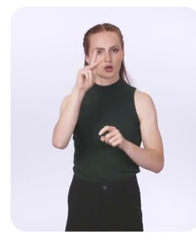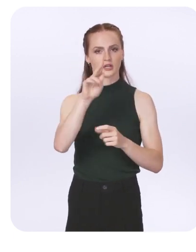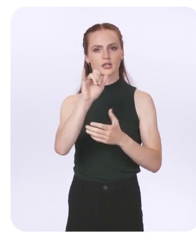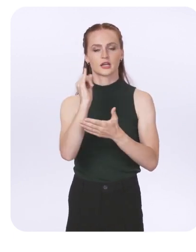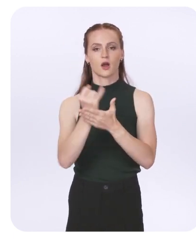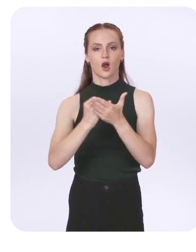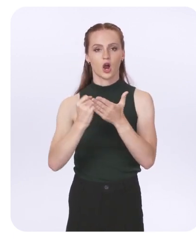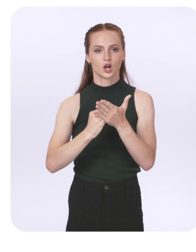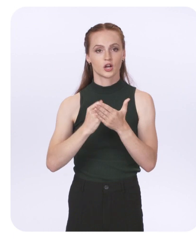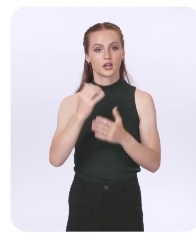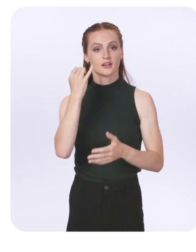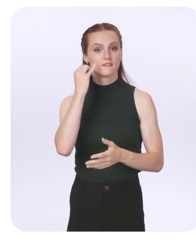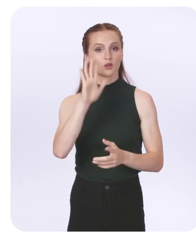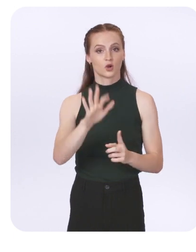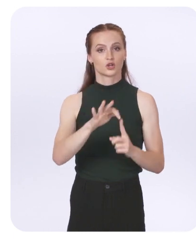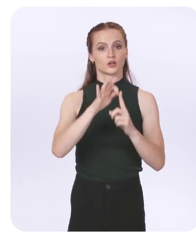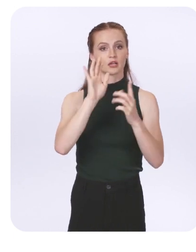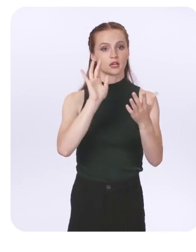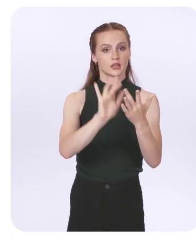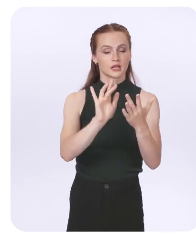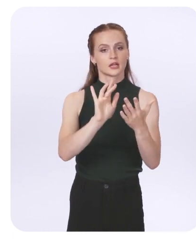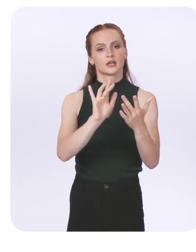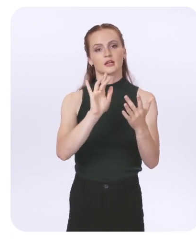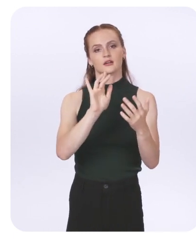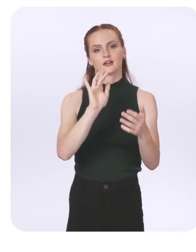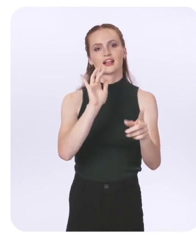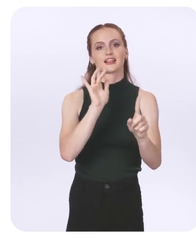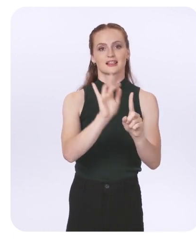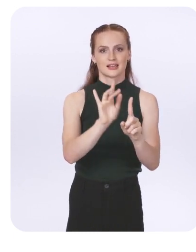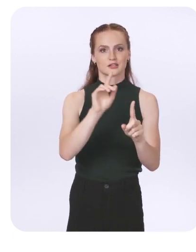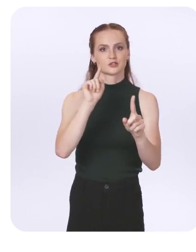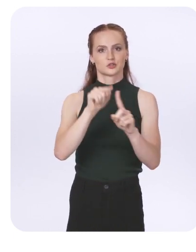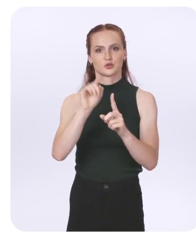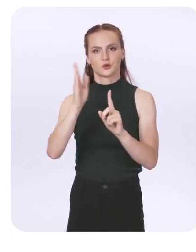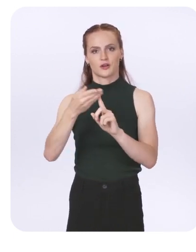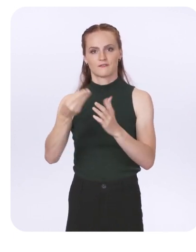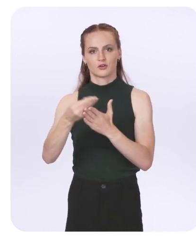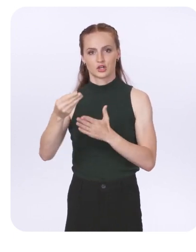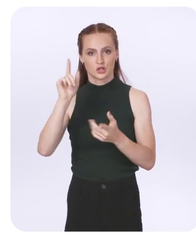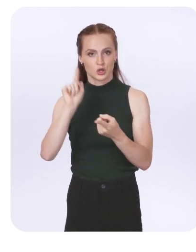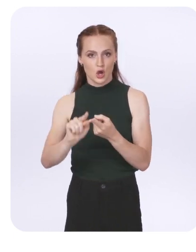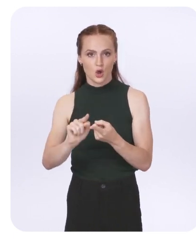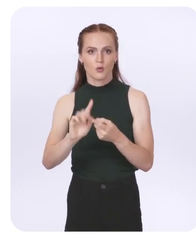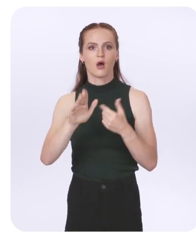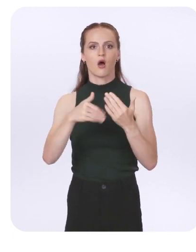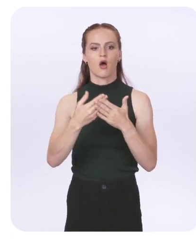and with two examples. We have the pleasure of working with a range of concept artists,